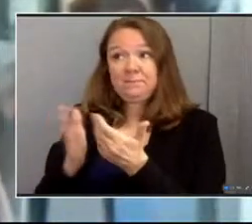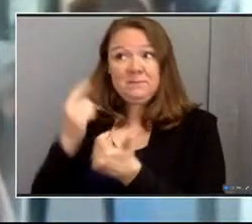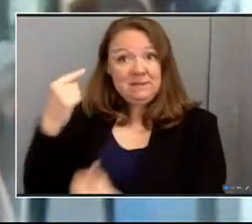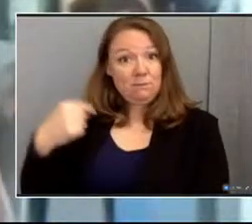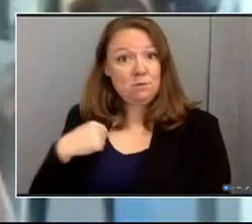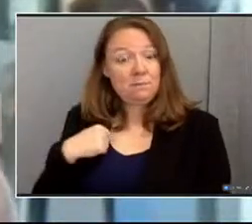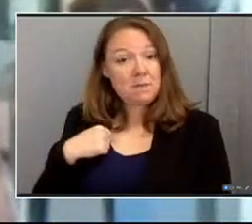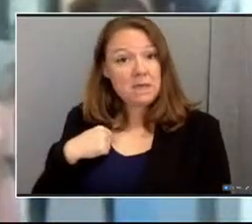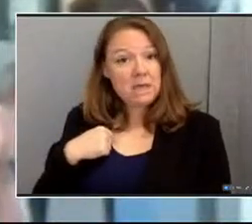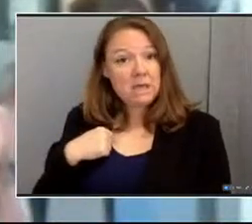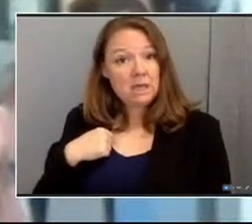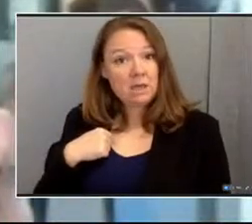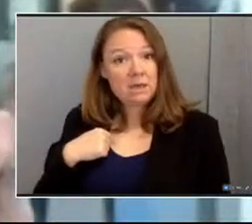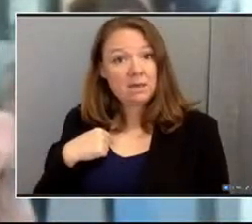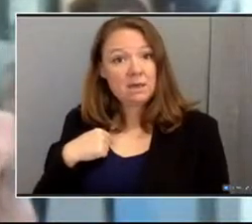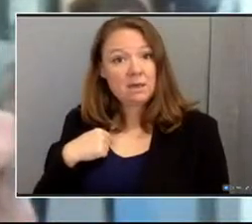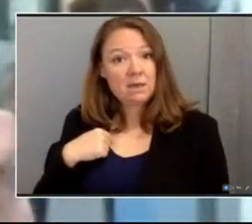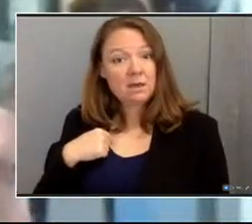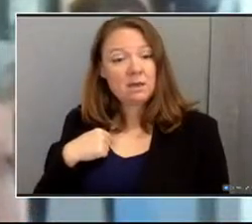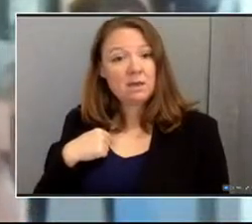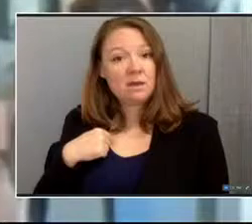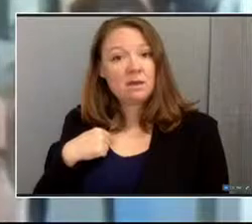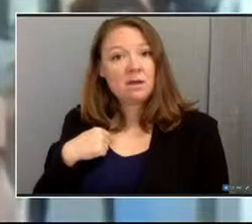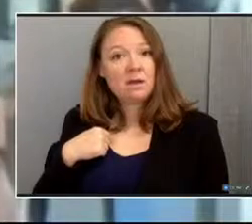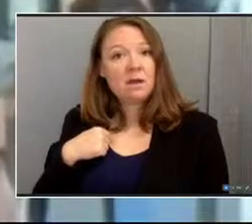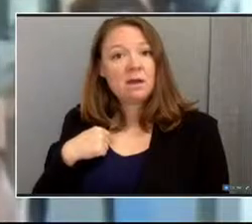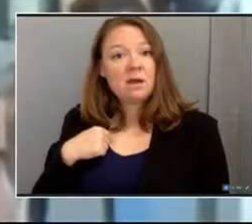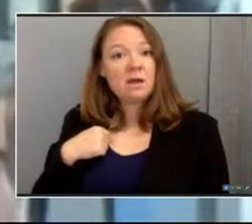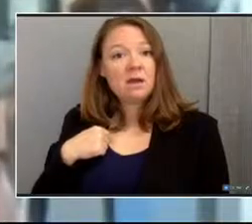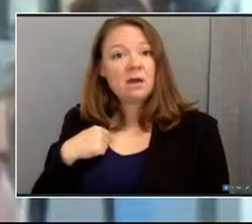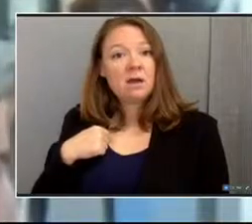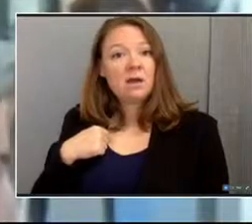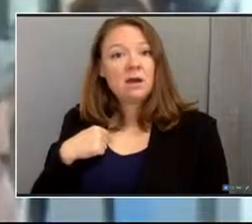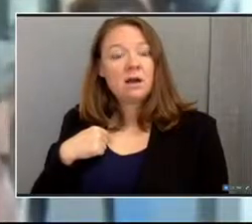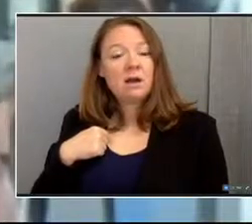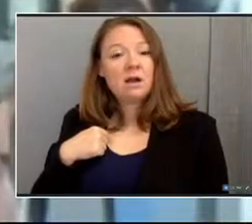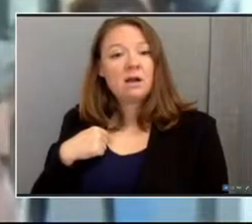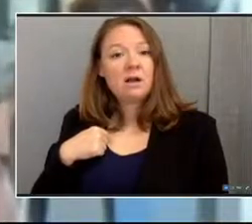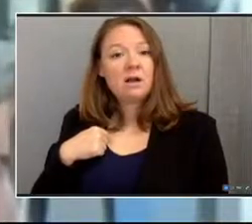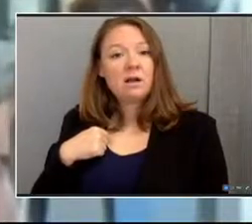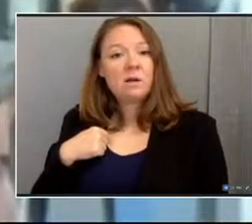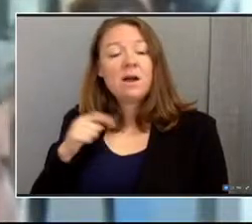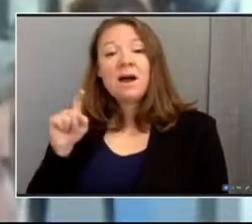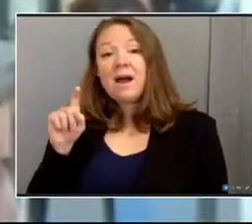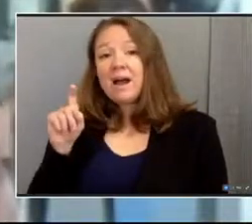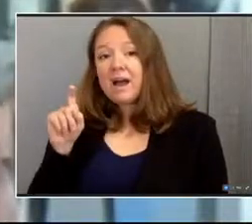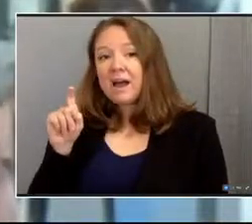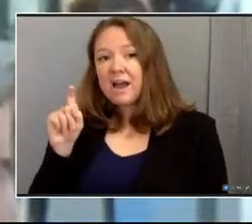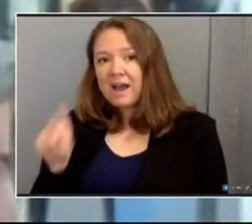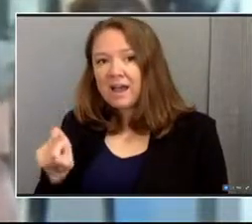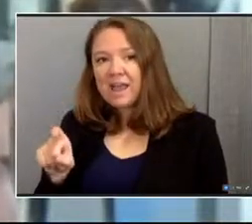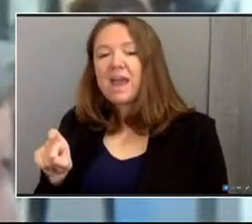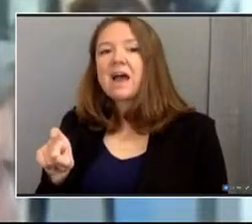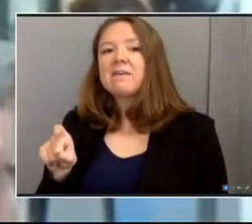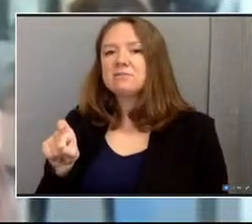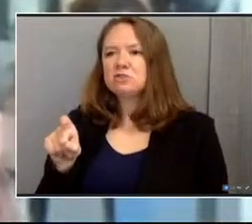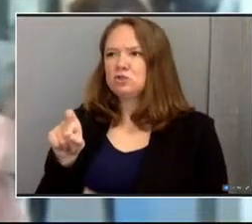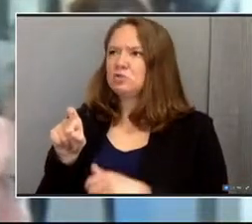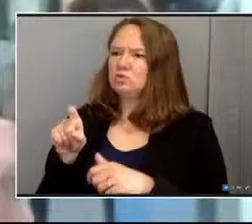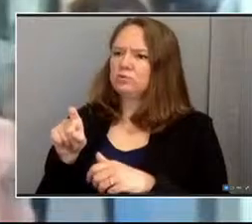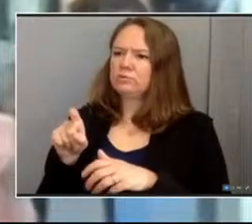I had to plant my own footing with not only my study in performance but also paying for my